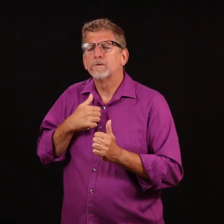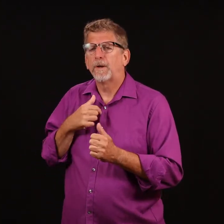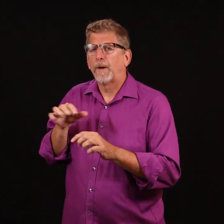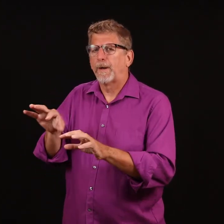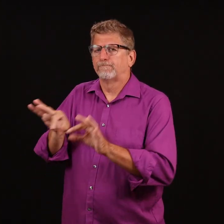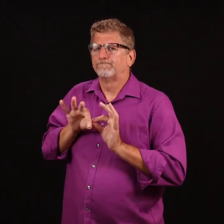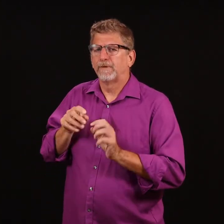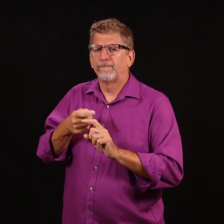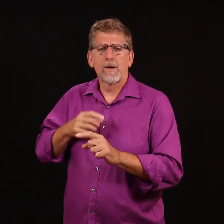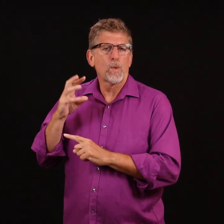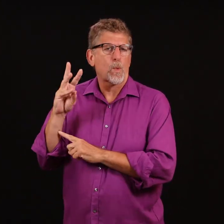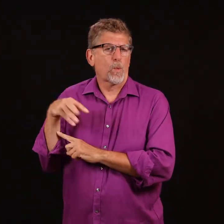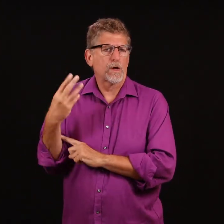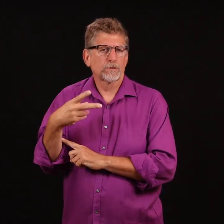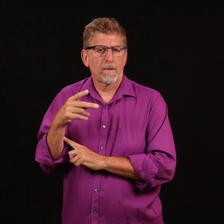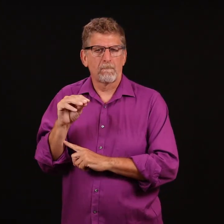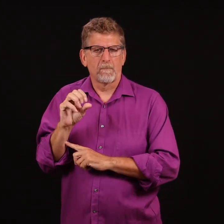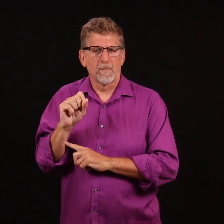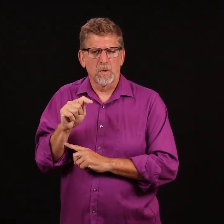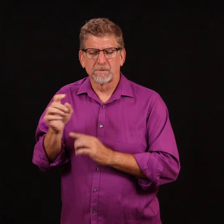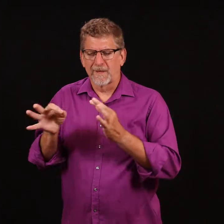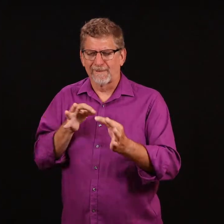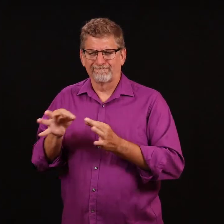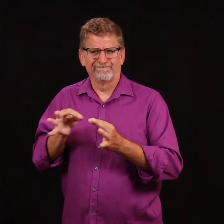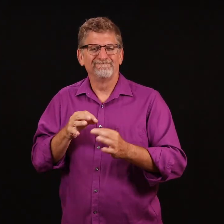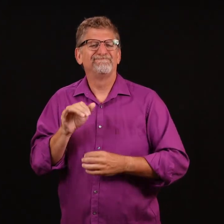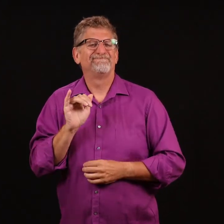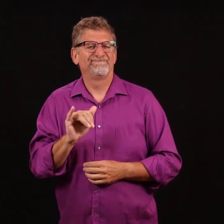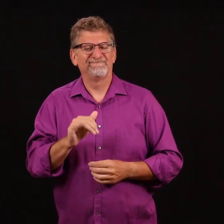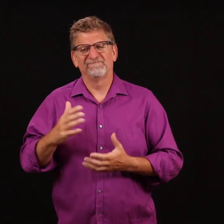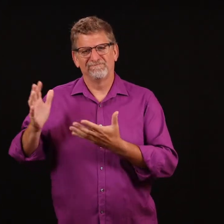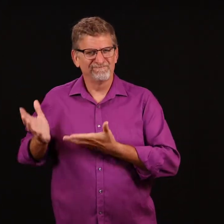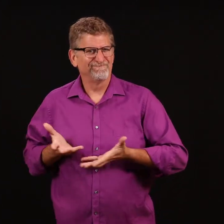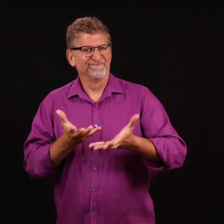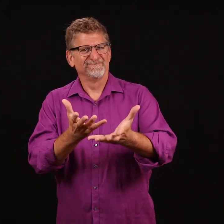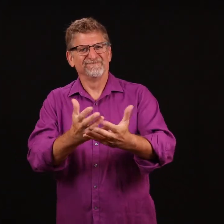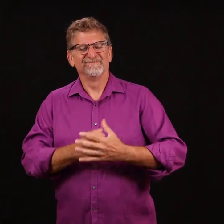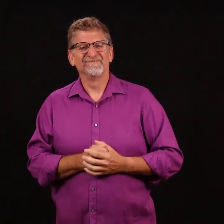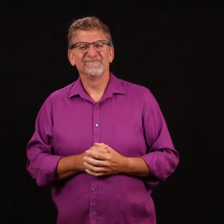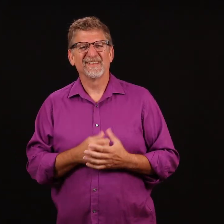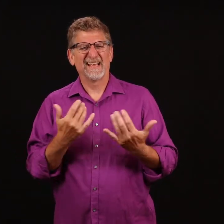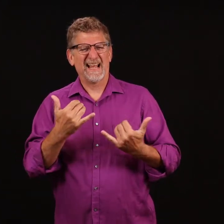most of which was from the Washington Post that thoroughly explained the two, and I'd like to share what I found.